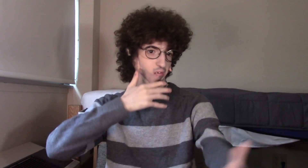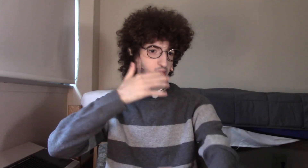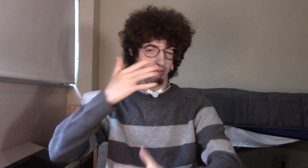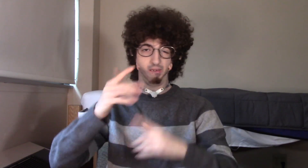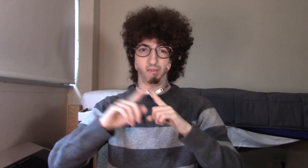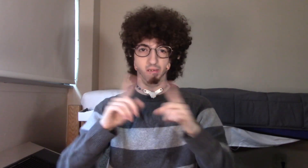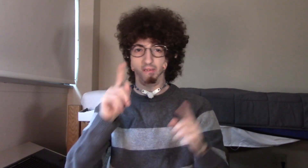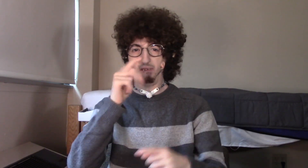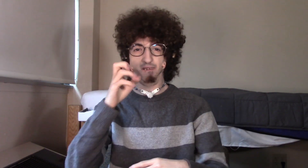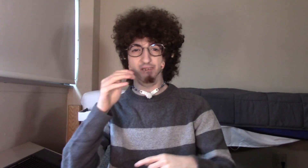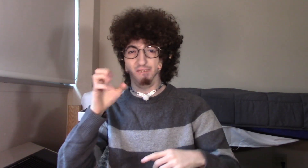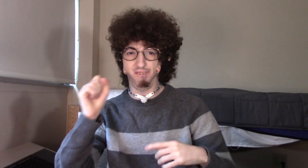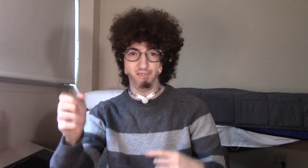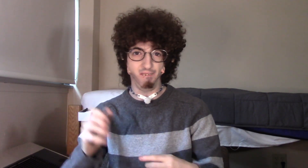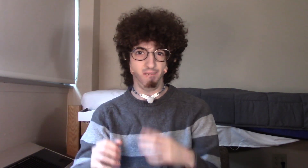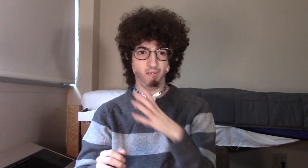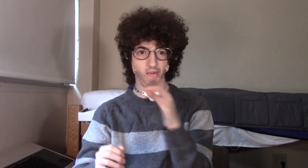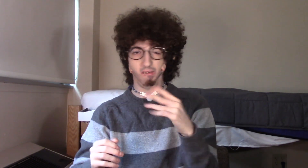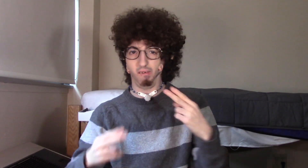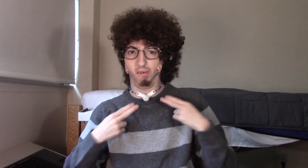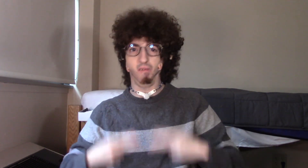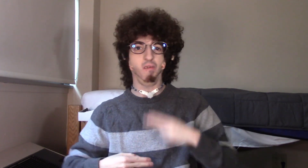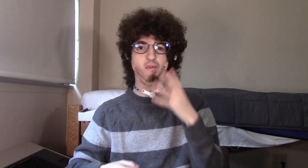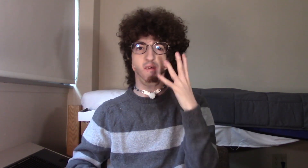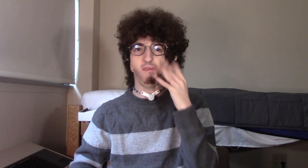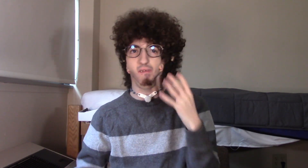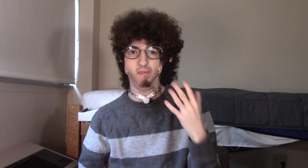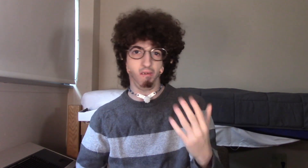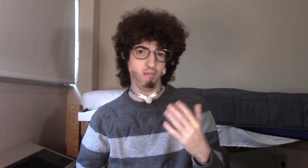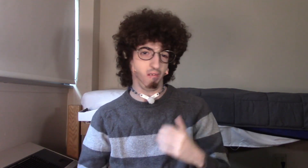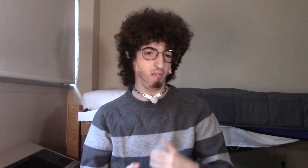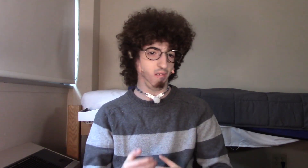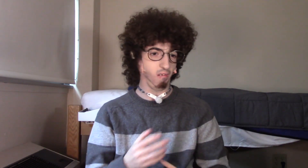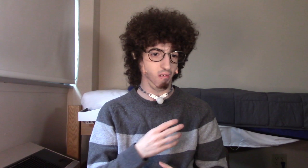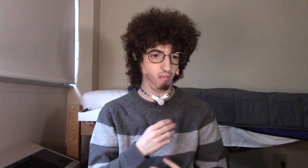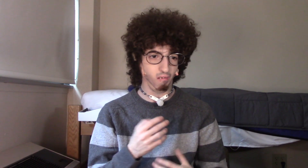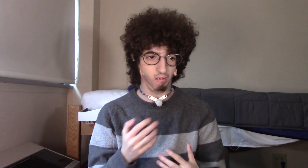the different themes of the human experience